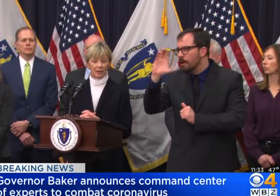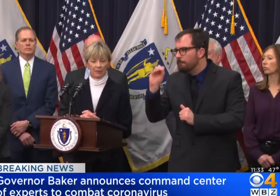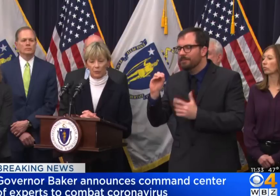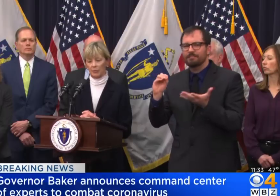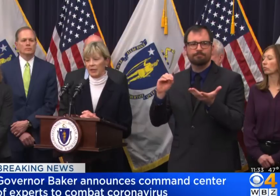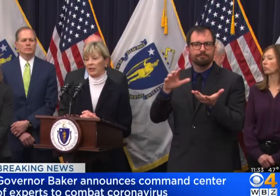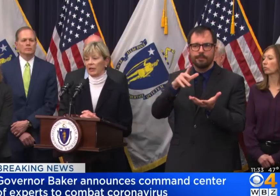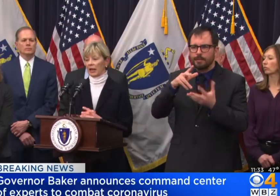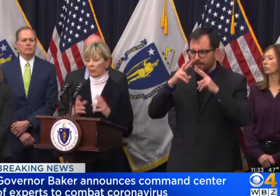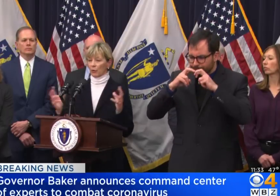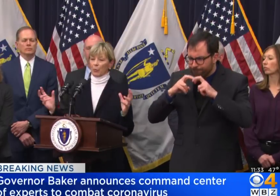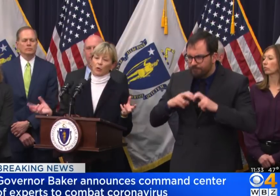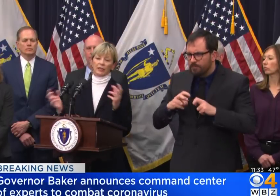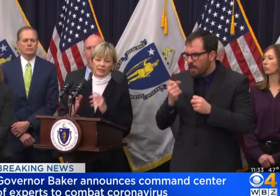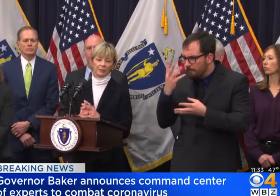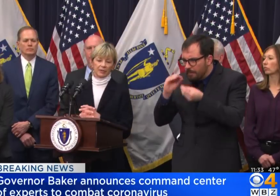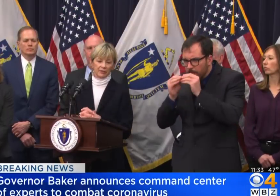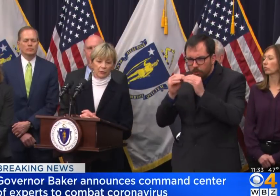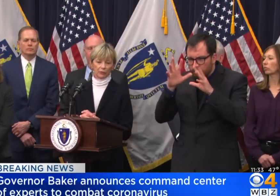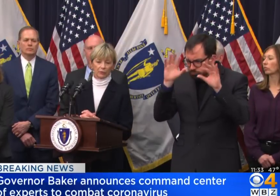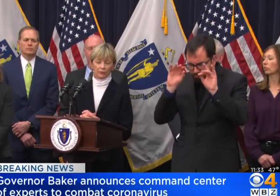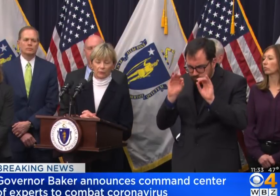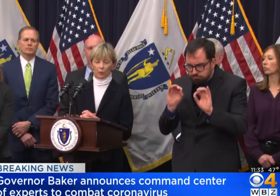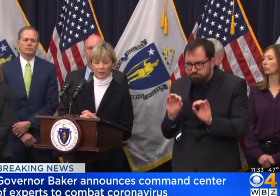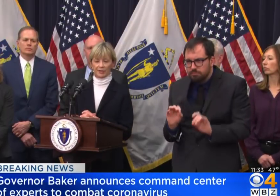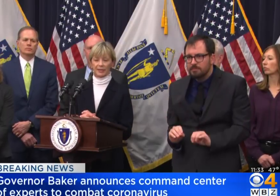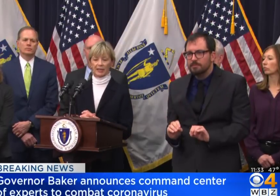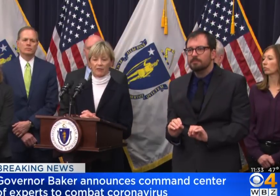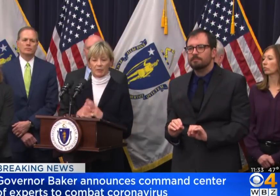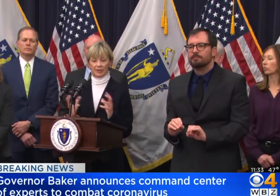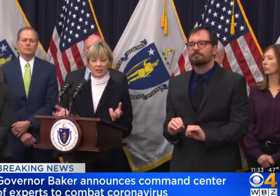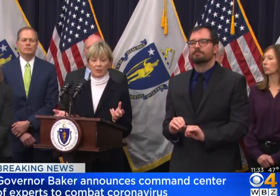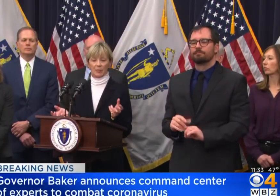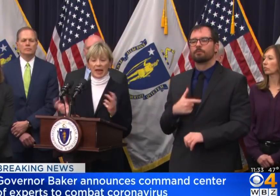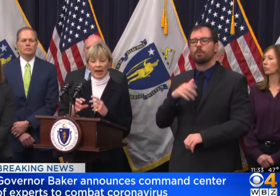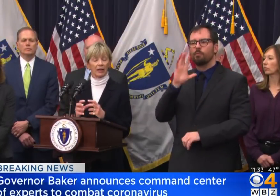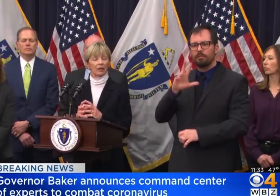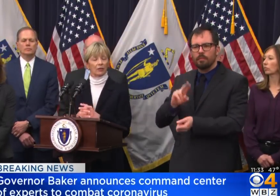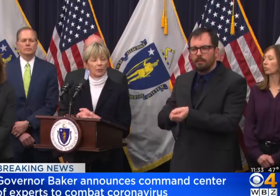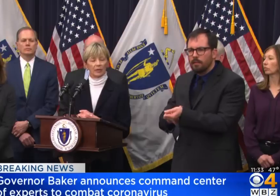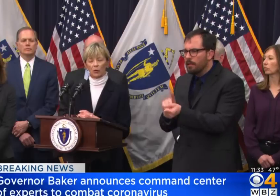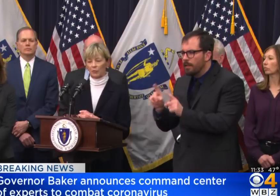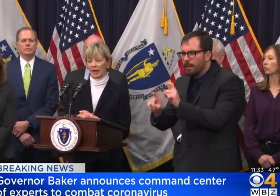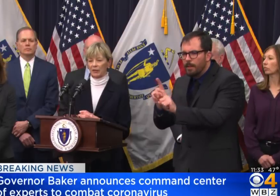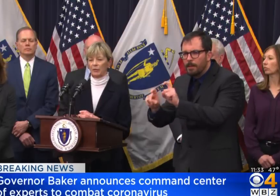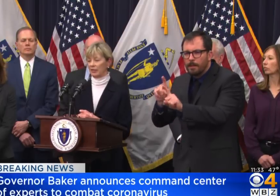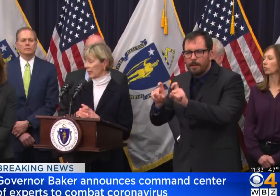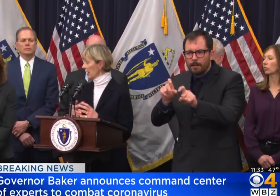WE HAVE ENGAGED A COMPANY WHO ACTUALLY IS EXTRAORDINARILY CAPABLE WITH DATA ANALYSTICS AND THE LIKE. MY CHIEF OF STAFF IS COMING WITH